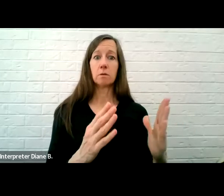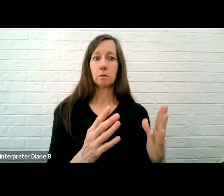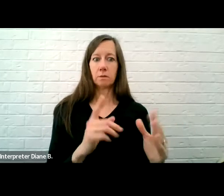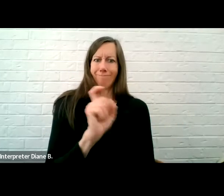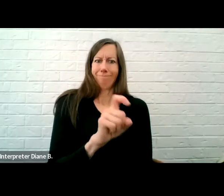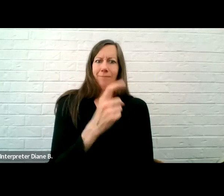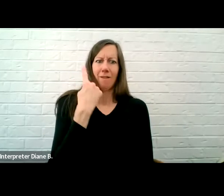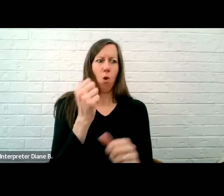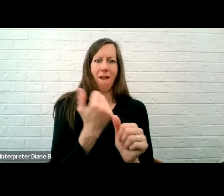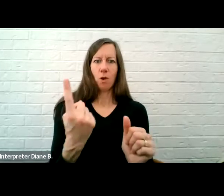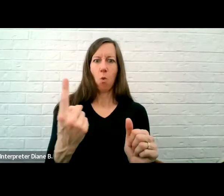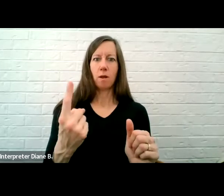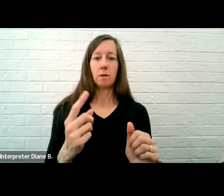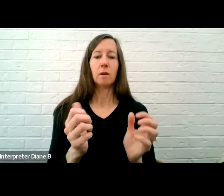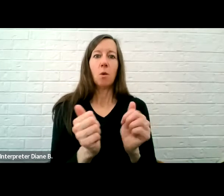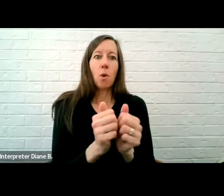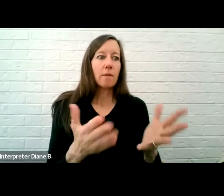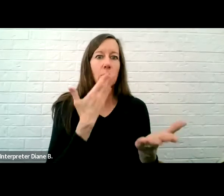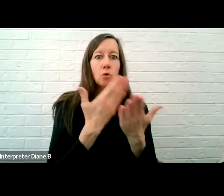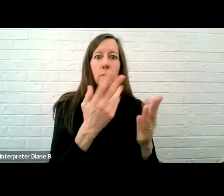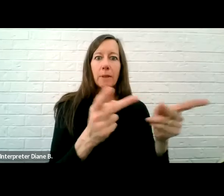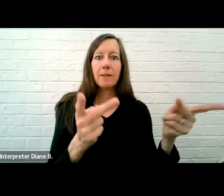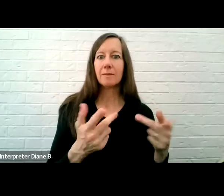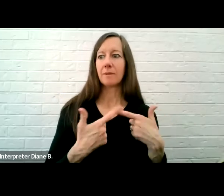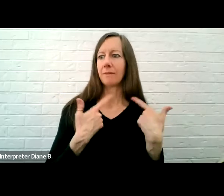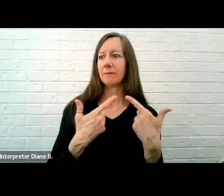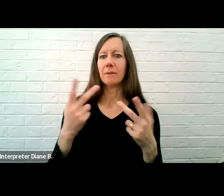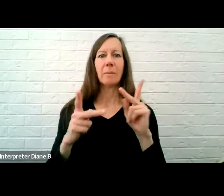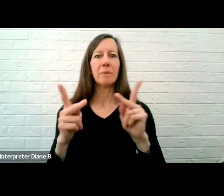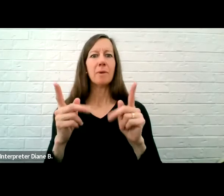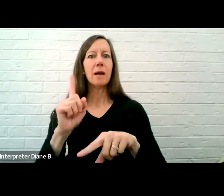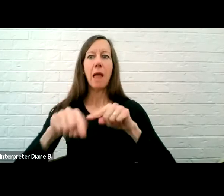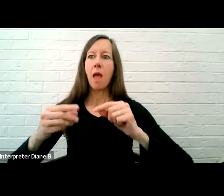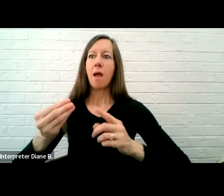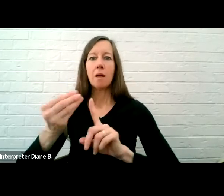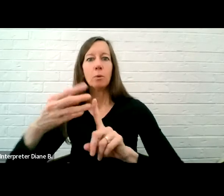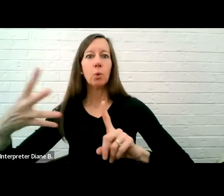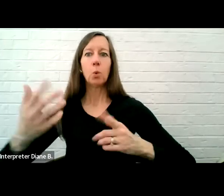People cannot thrive. There was a growing awareness and understanding that health is